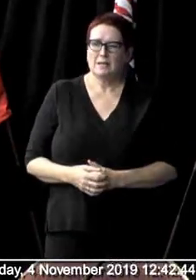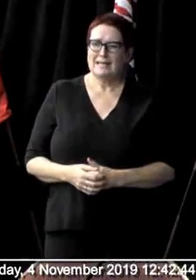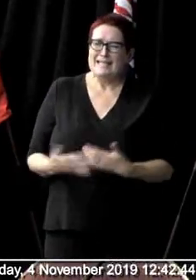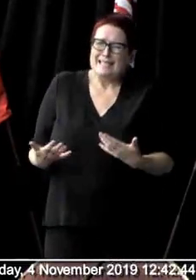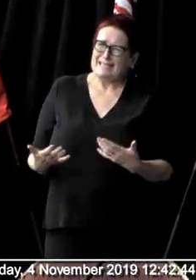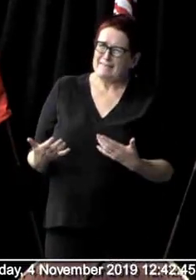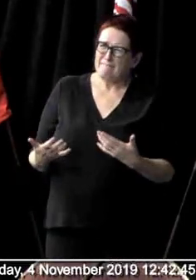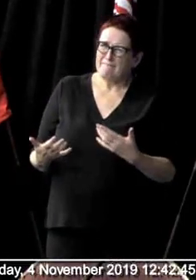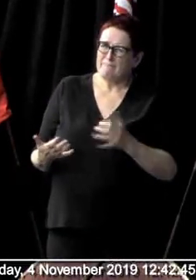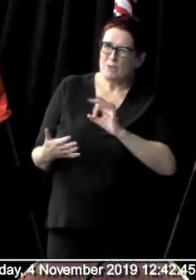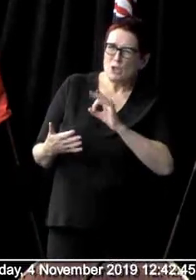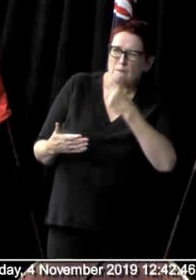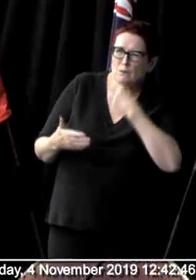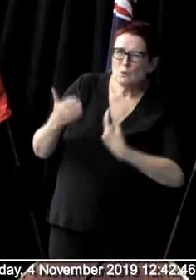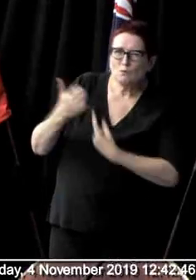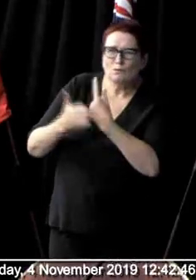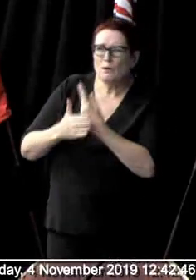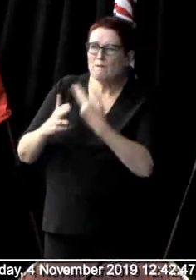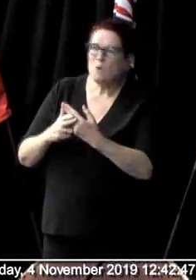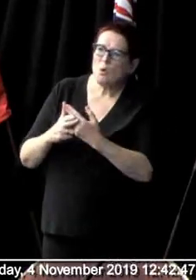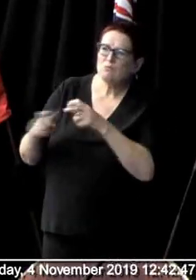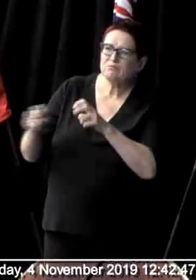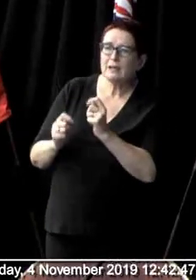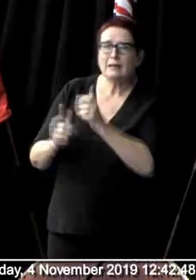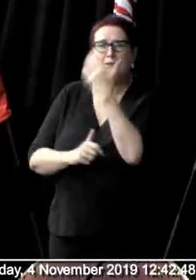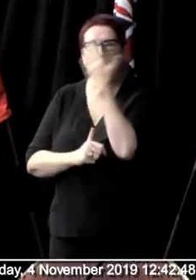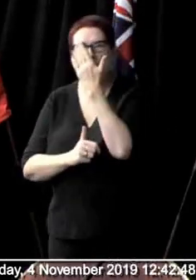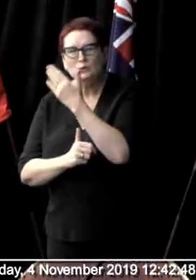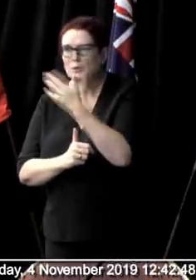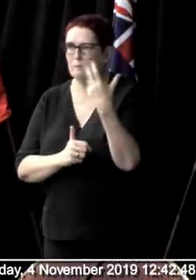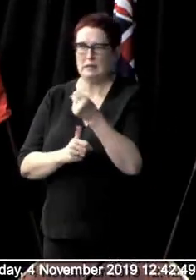any extracurricular activities without competing.